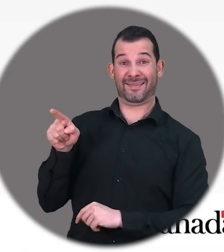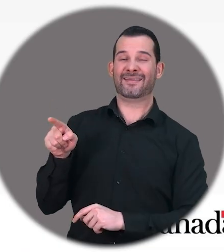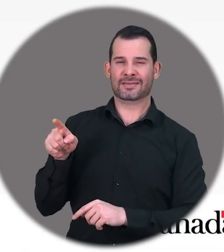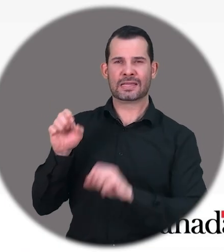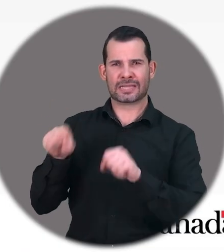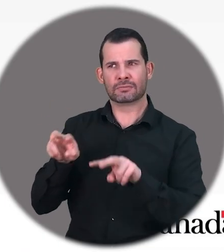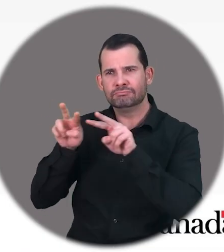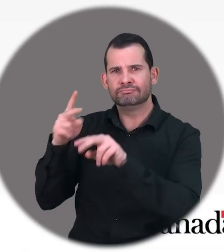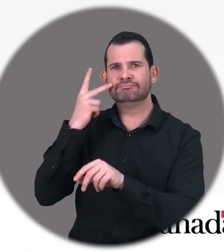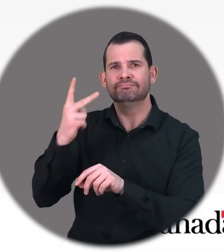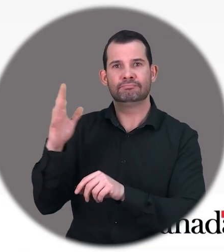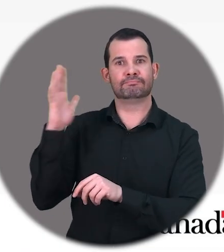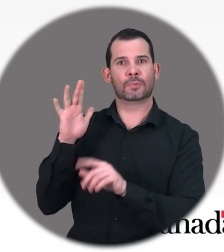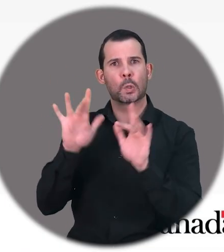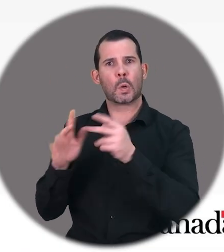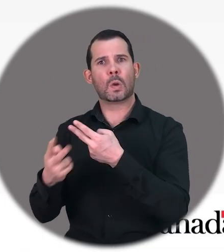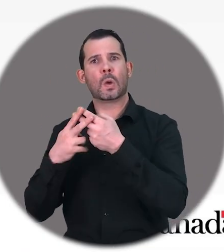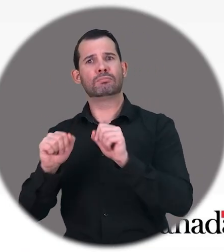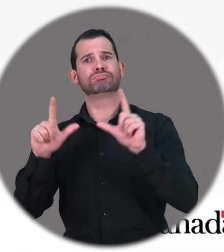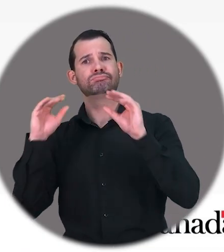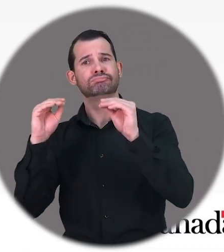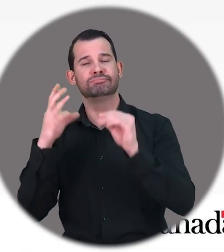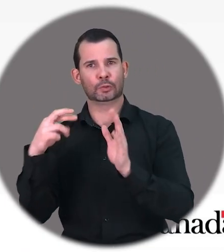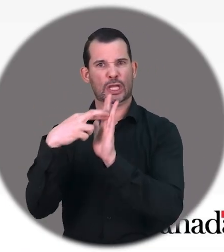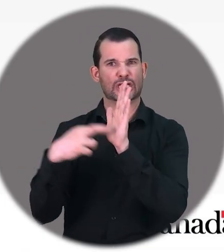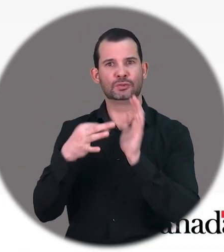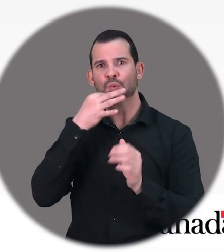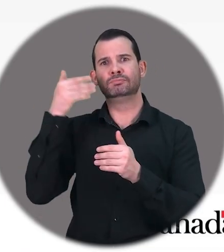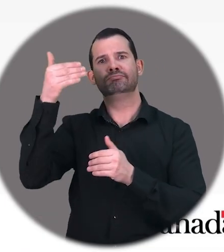to view past recordings and register for upcoming webinars.